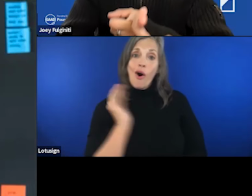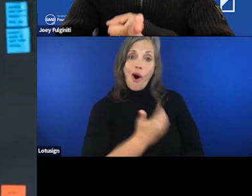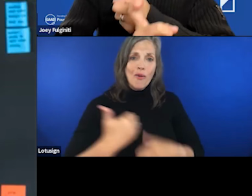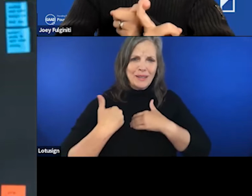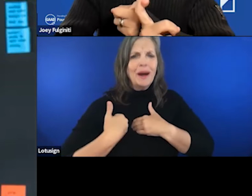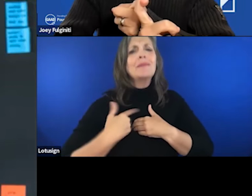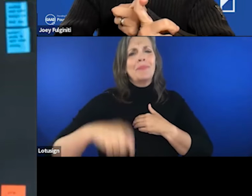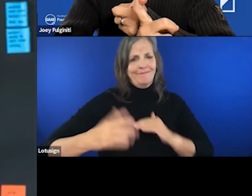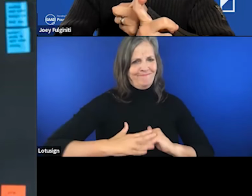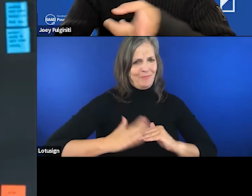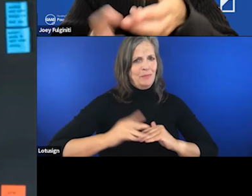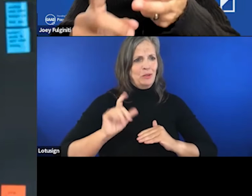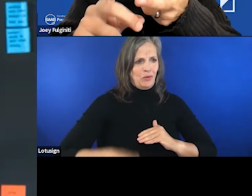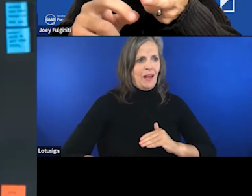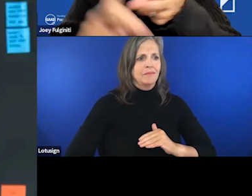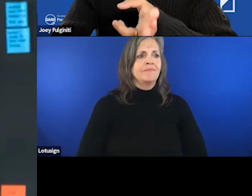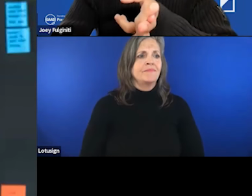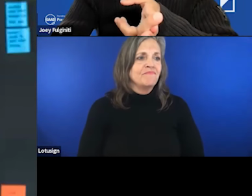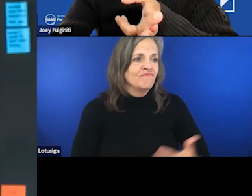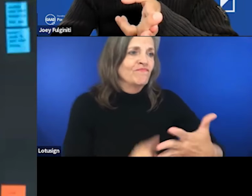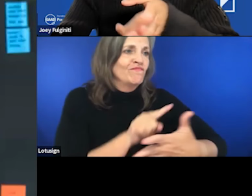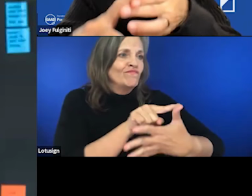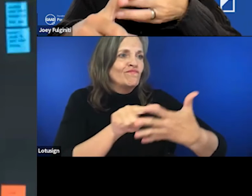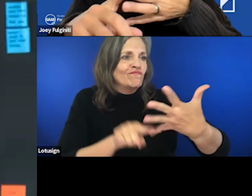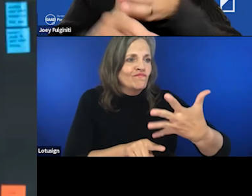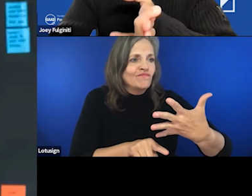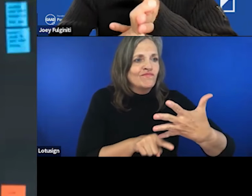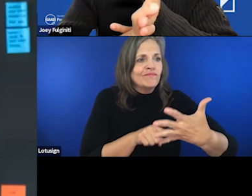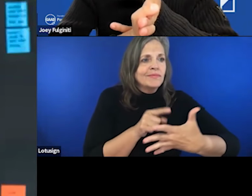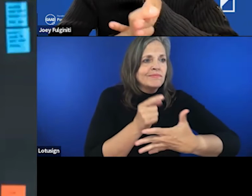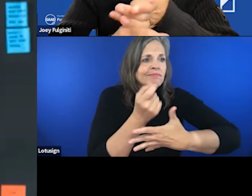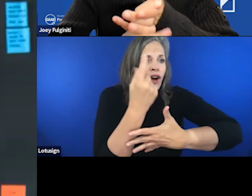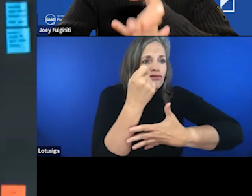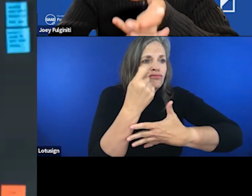comprehend the business goals create the problem statement talk to users and understand their